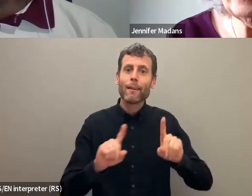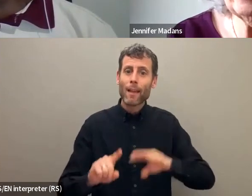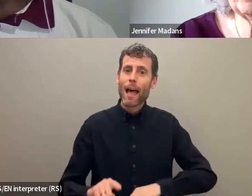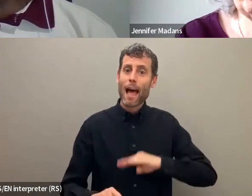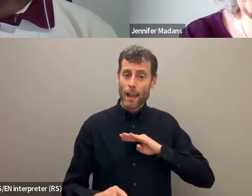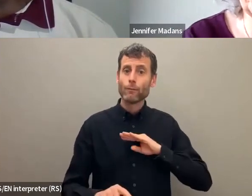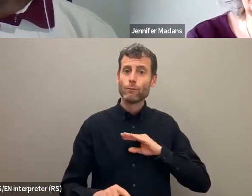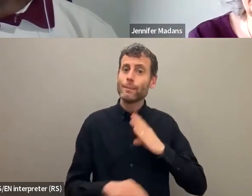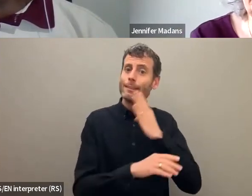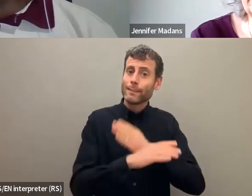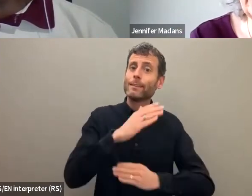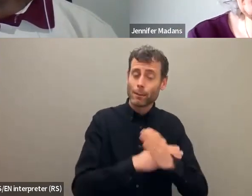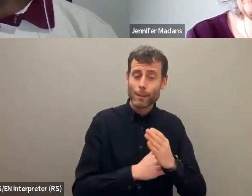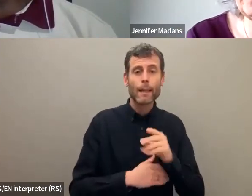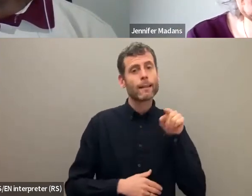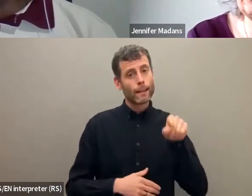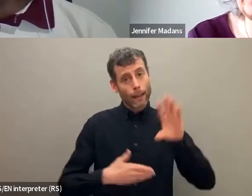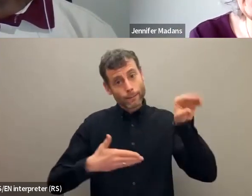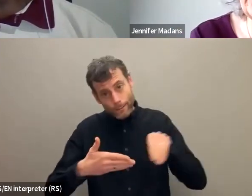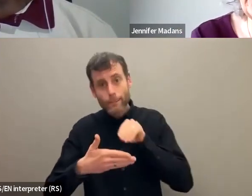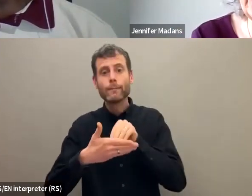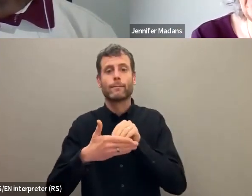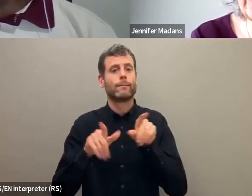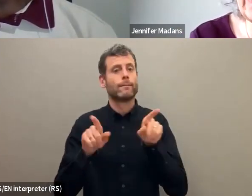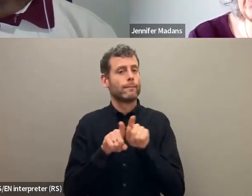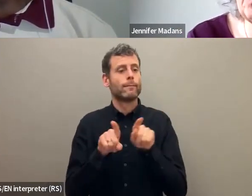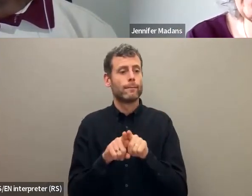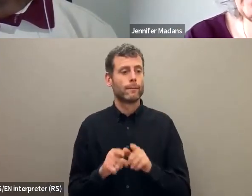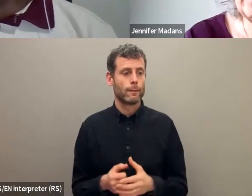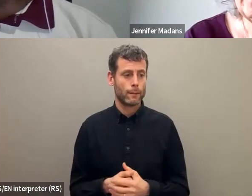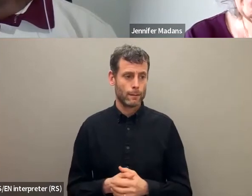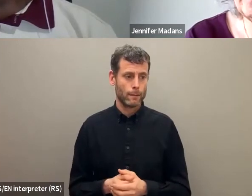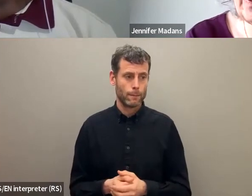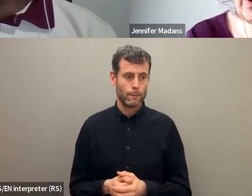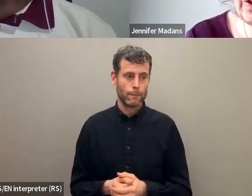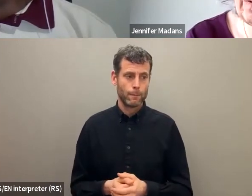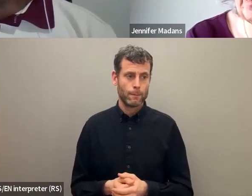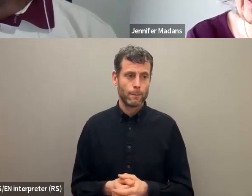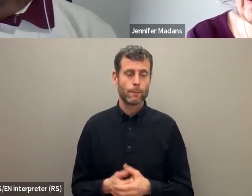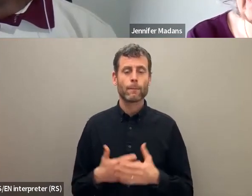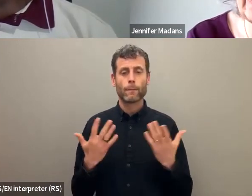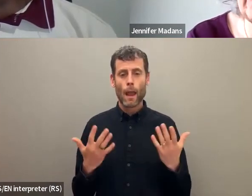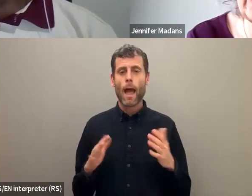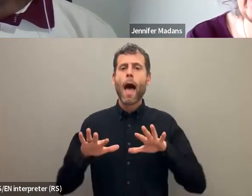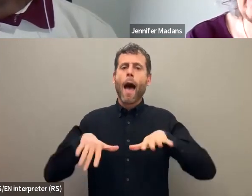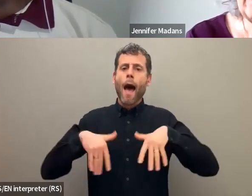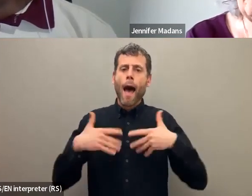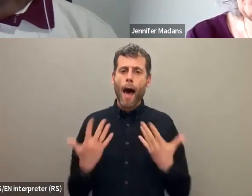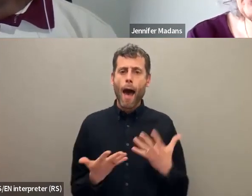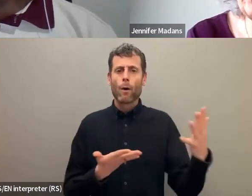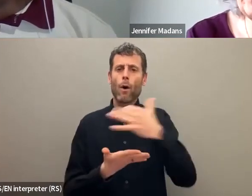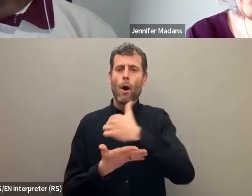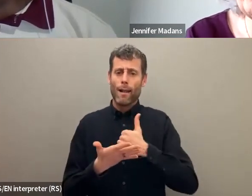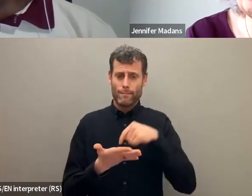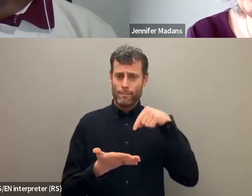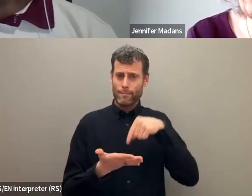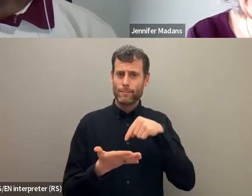Jennifer Madans: And also look at the severity of difficulties and all of this can be done for populations subgroups defined by age, gender, geographic location.